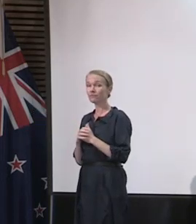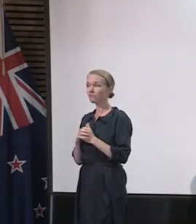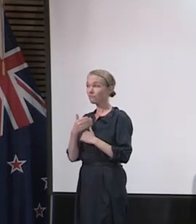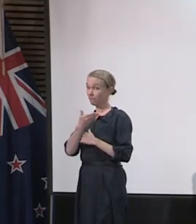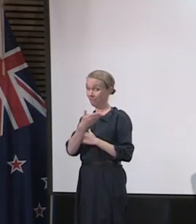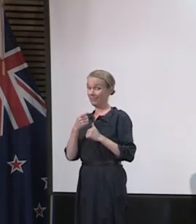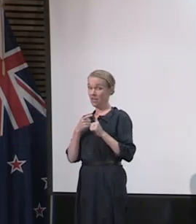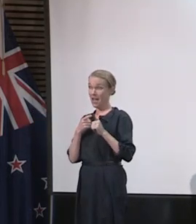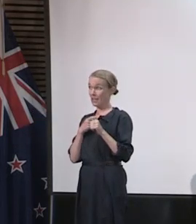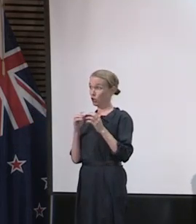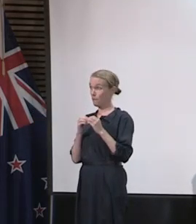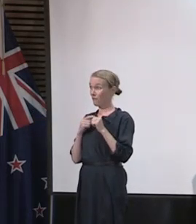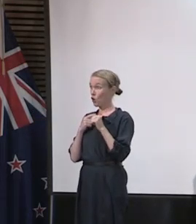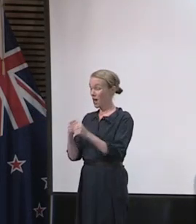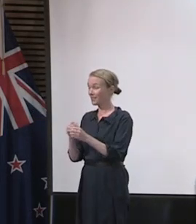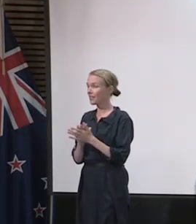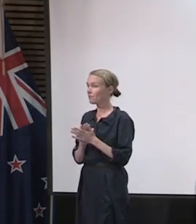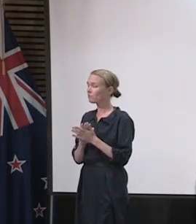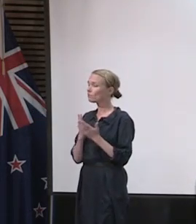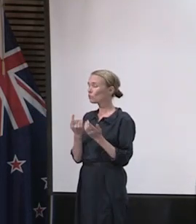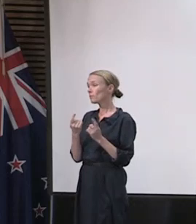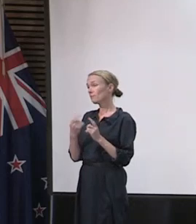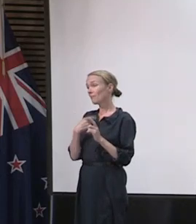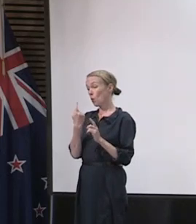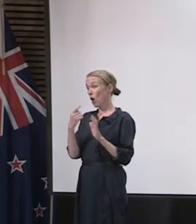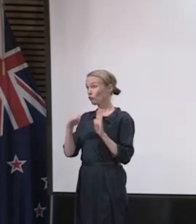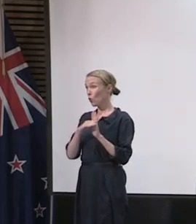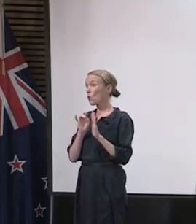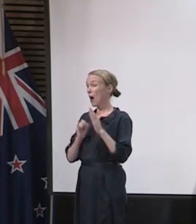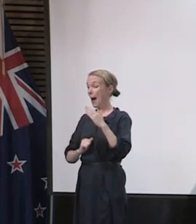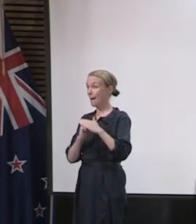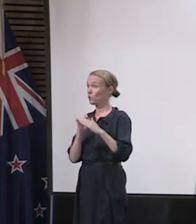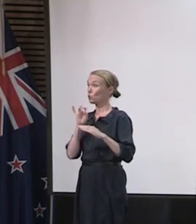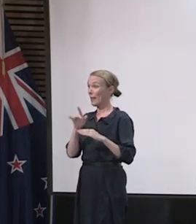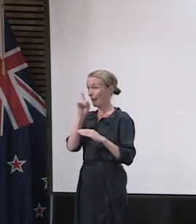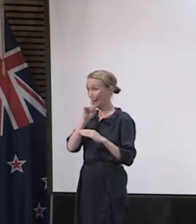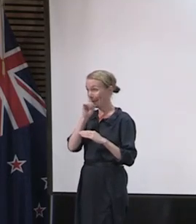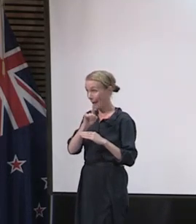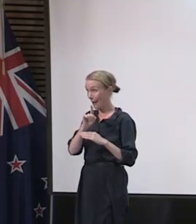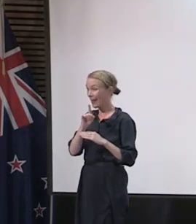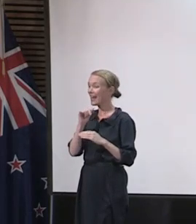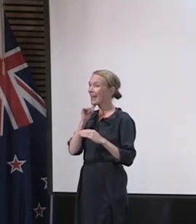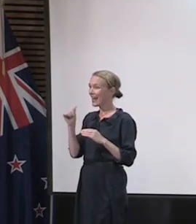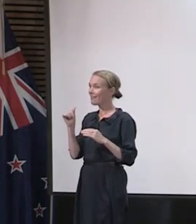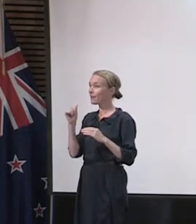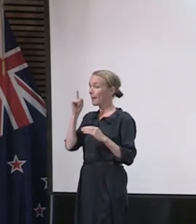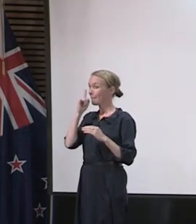Around group size. I think the Prime Minister's articulated that over the last couple of days